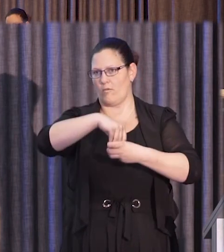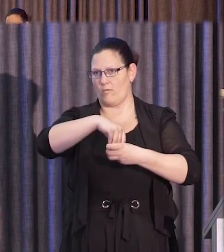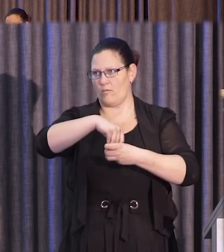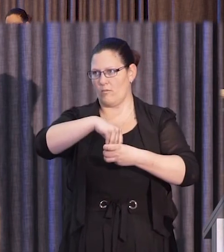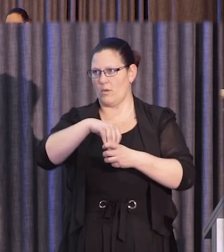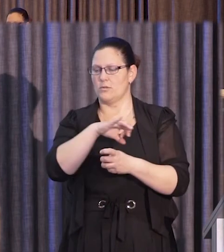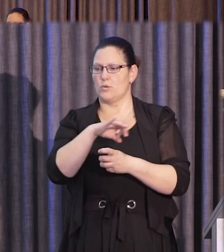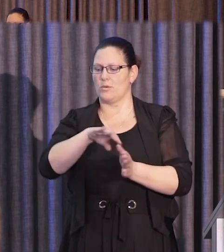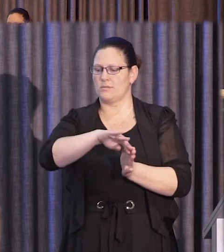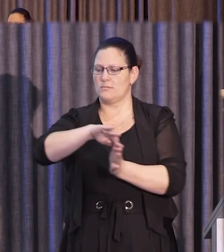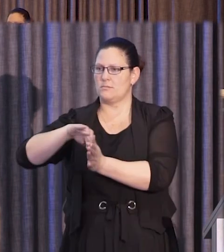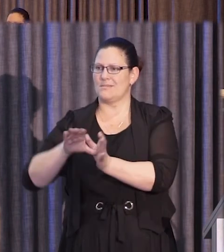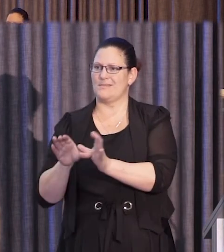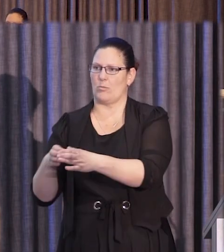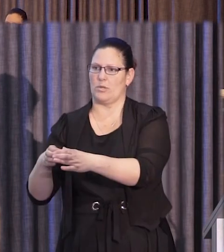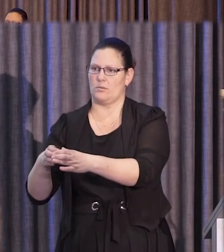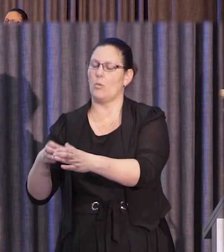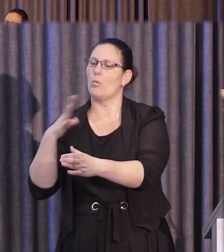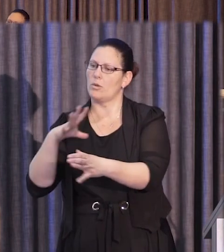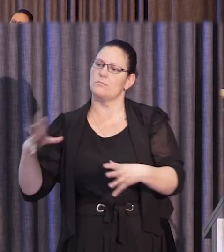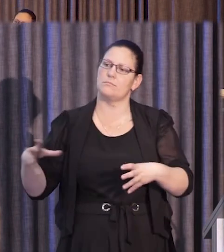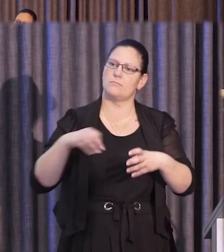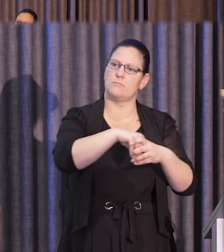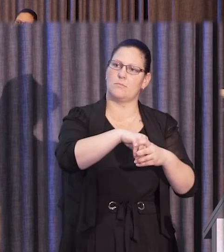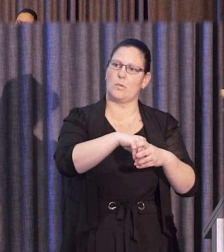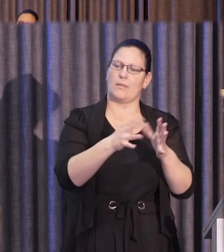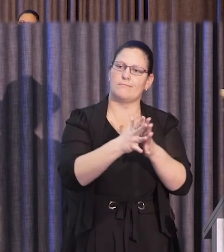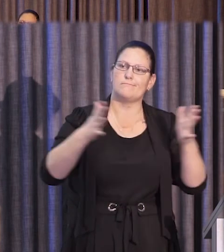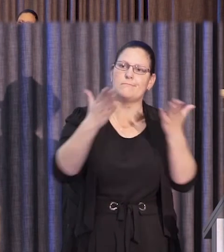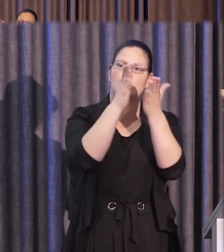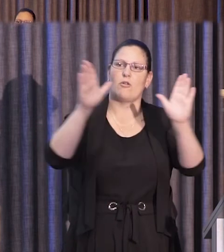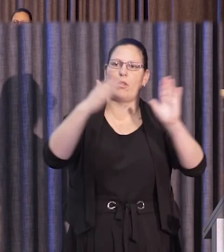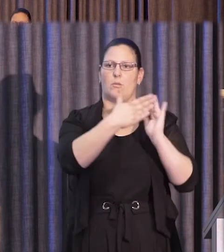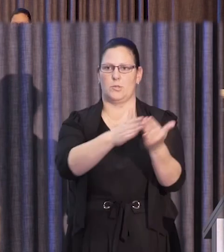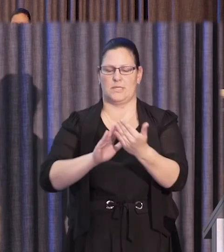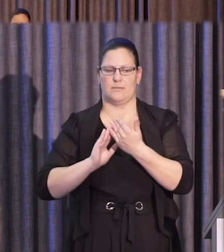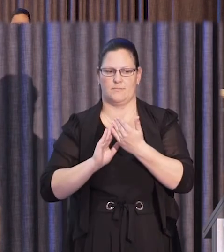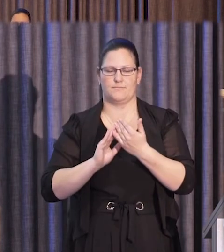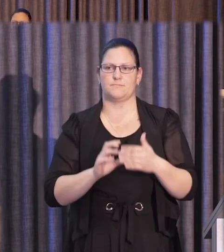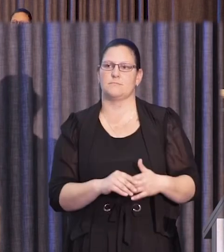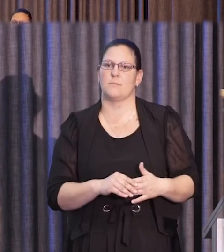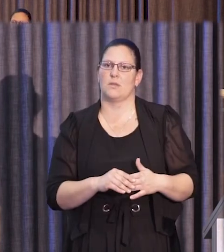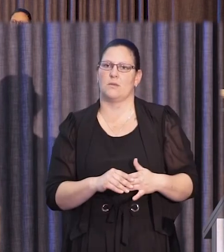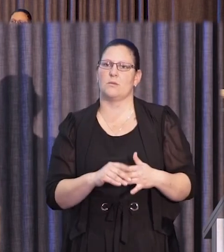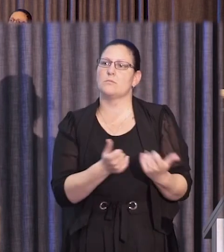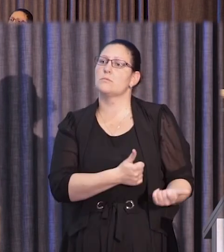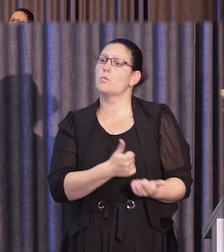We don't want to be separate, we wanna be included in whatever's happening in the community for everyone, so it's great for us to be able to think